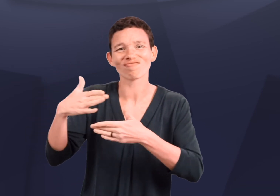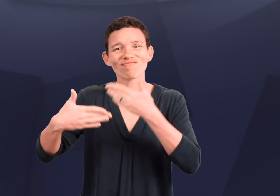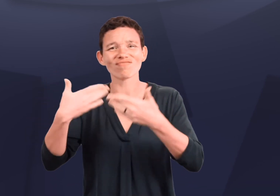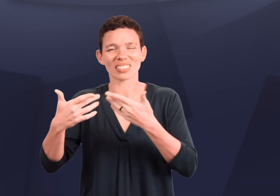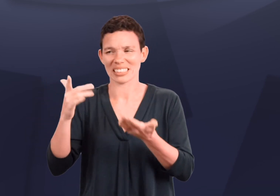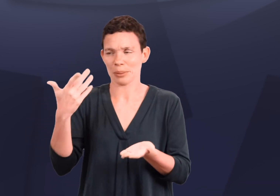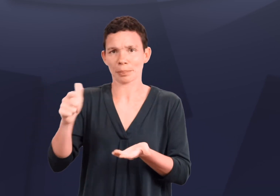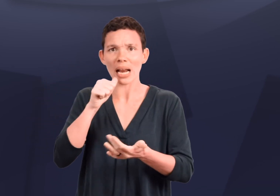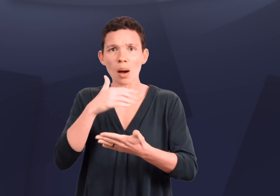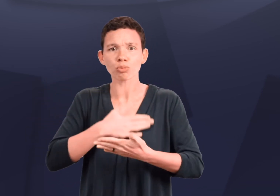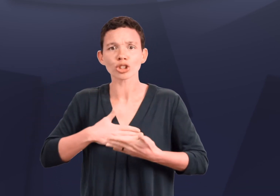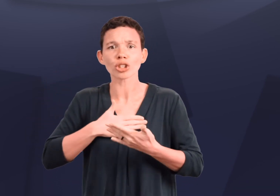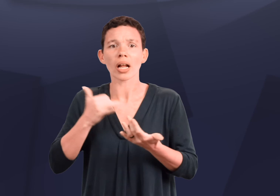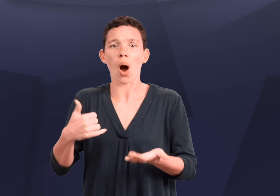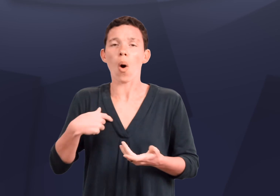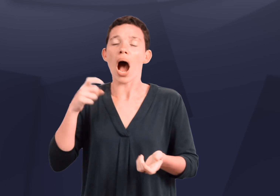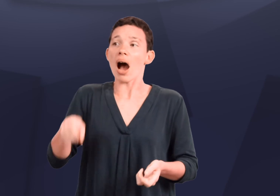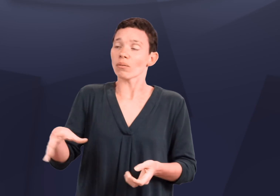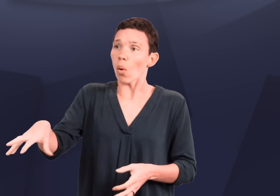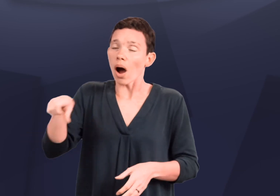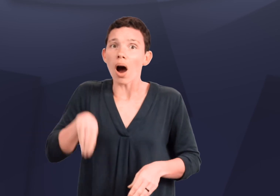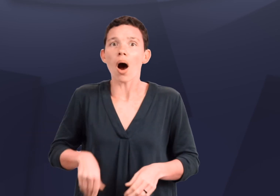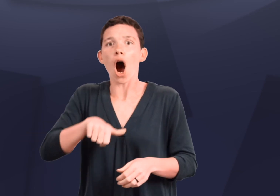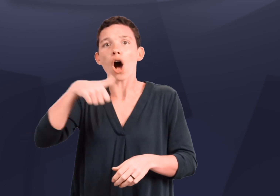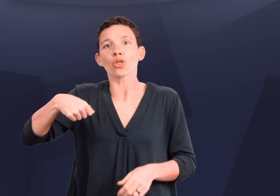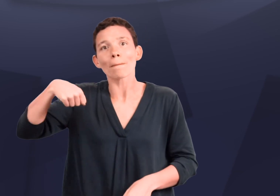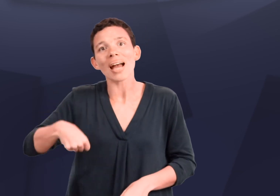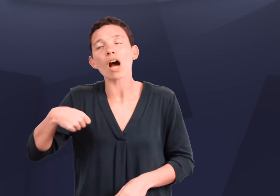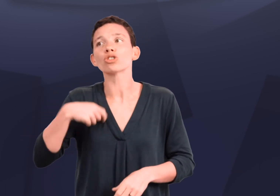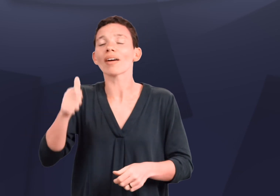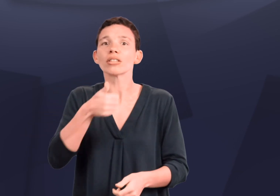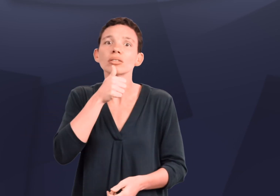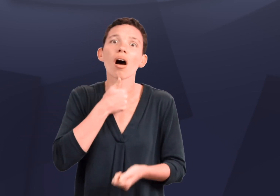I didn't expect to have this much baggage to deal with on top of other things.